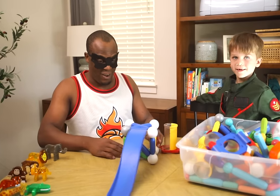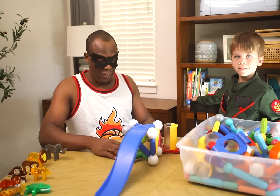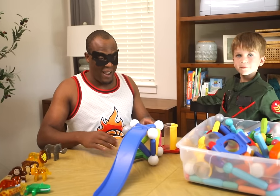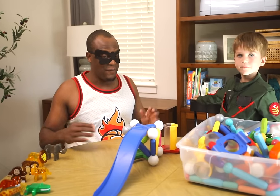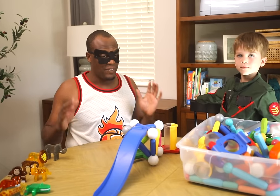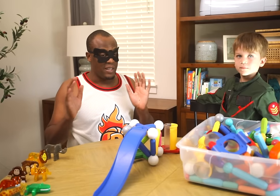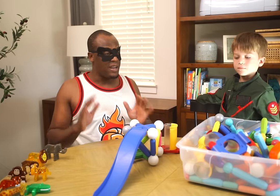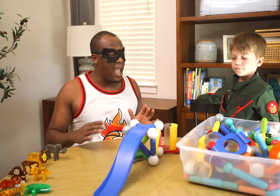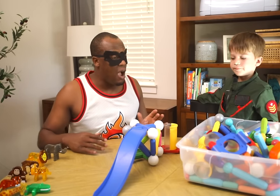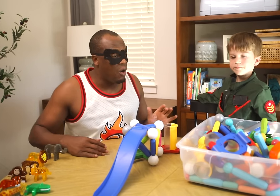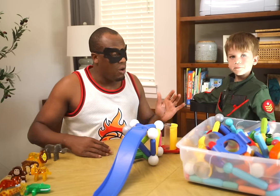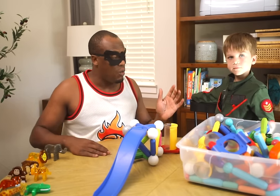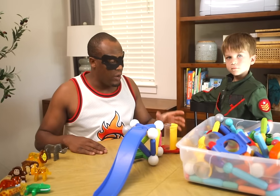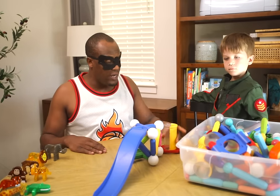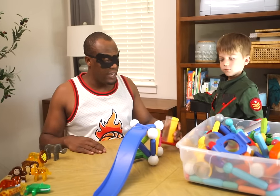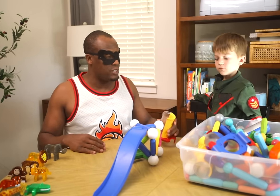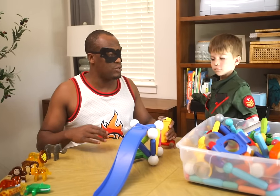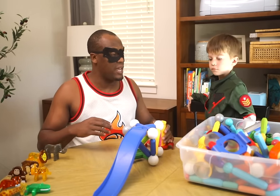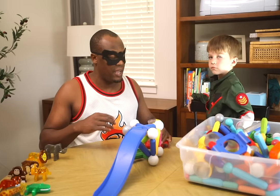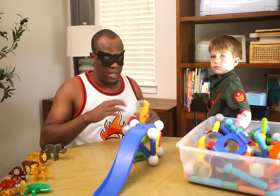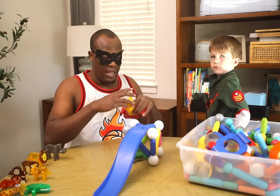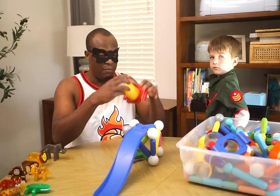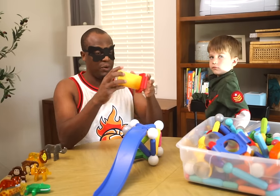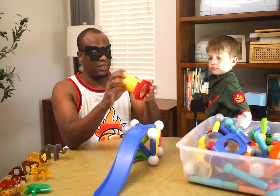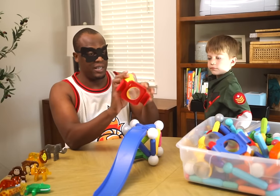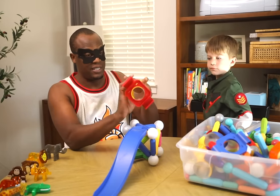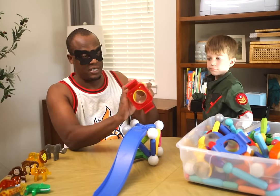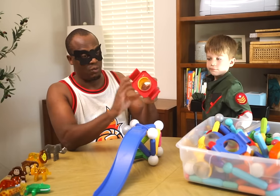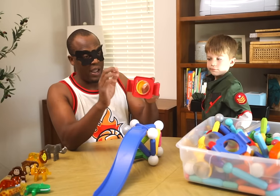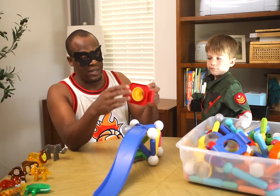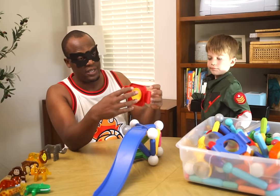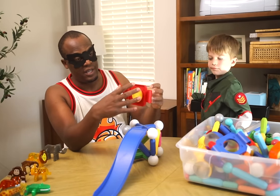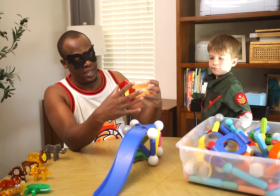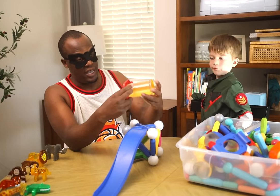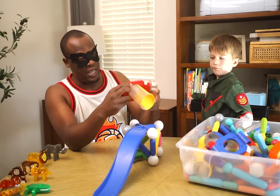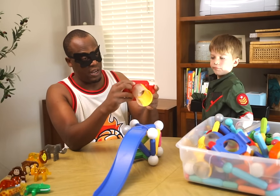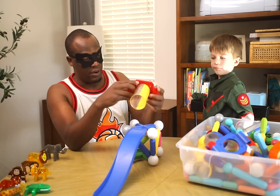Alright, now we need to take and put this right here.